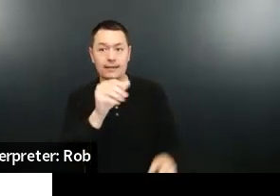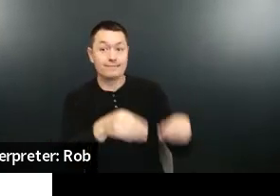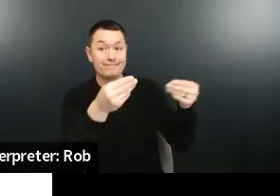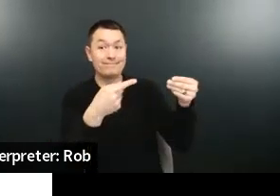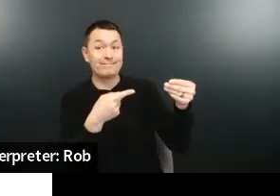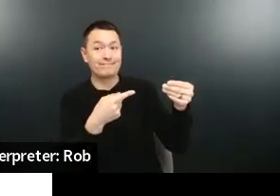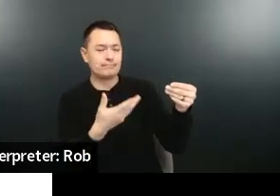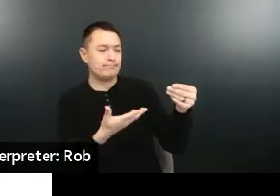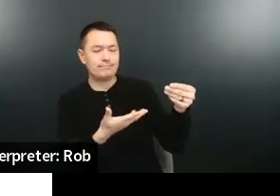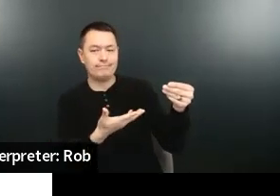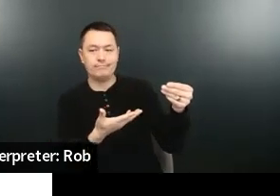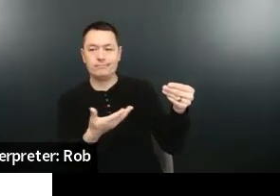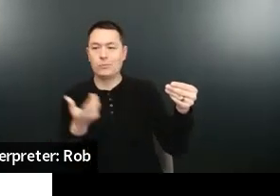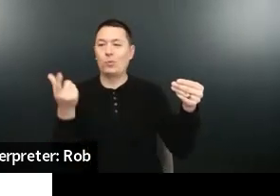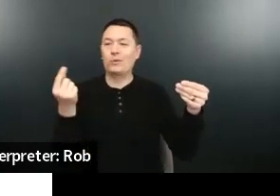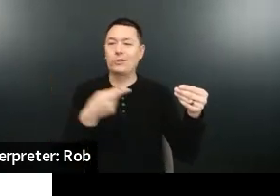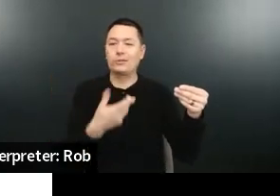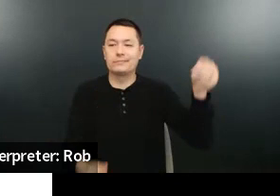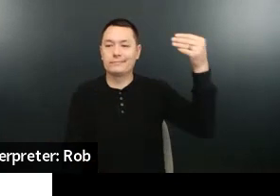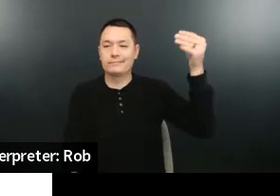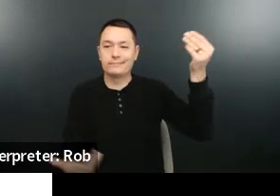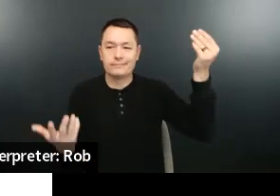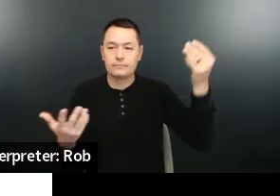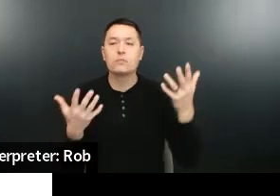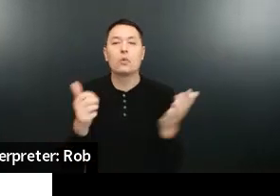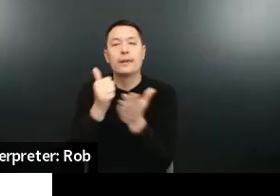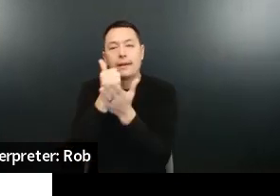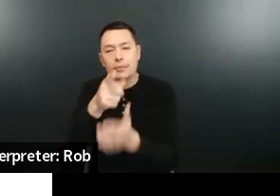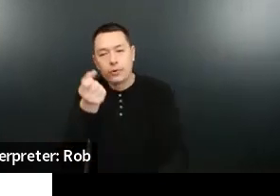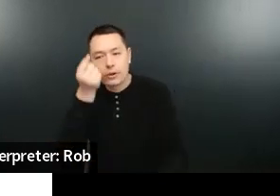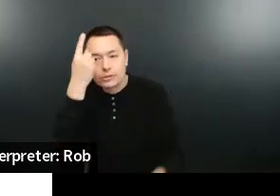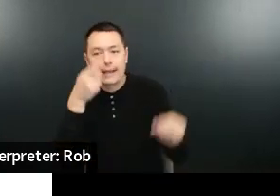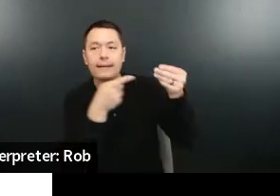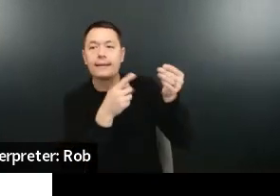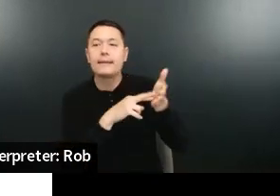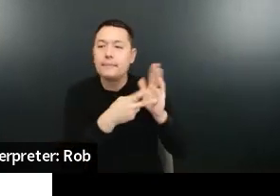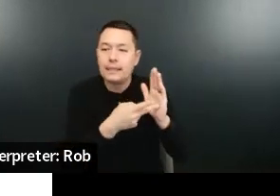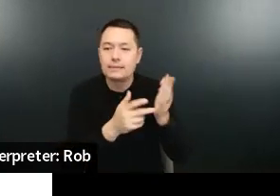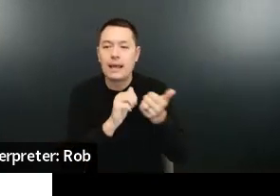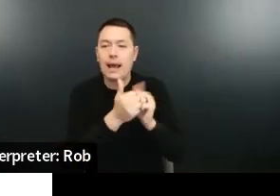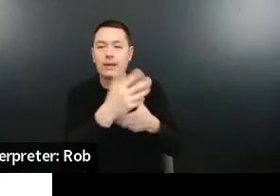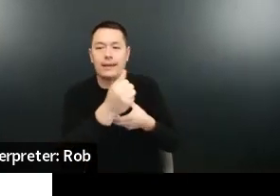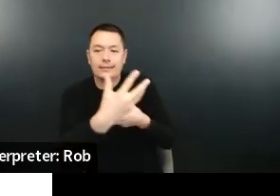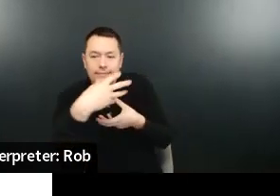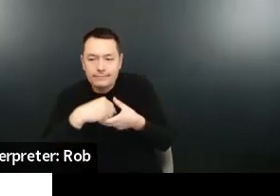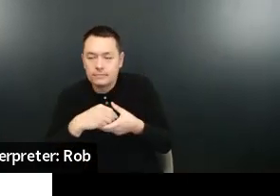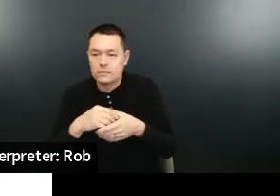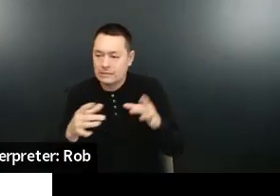So, so what do we do with that? So we want to help you understand data that's actionable. We can actually do something with that data.